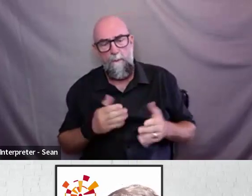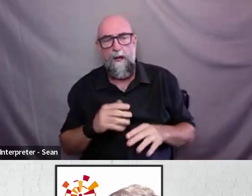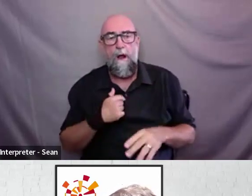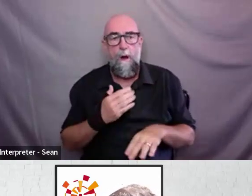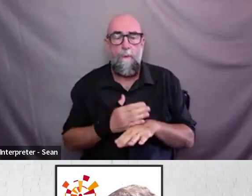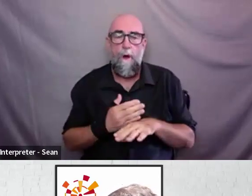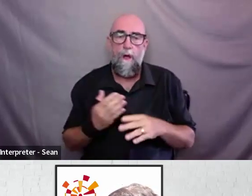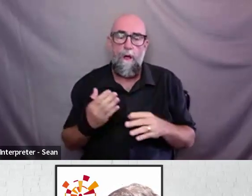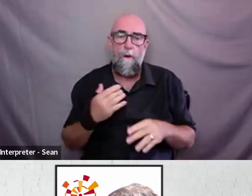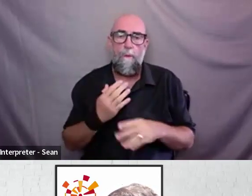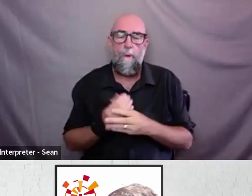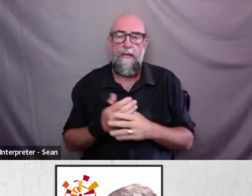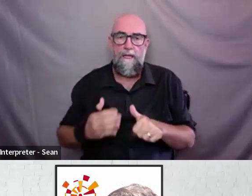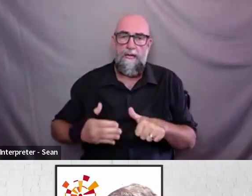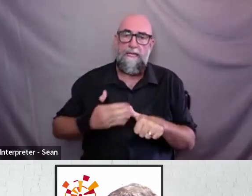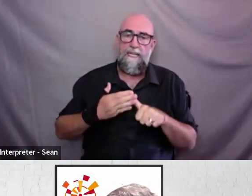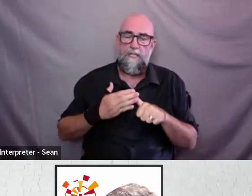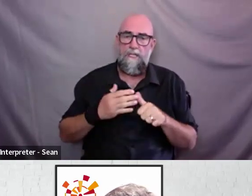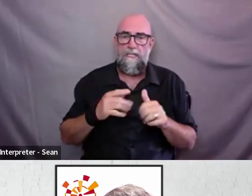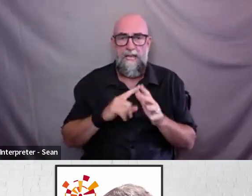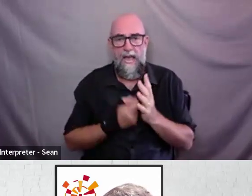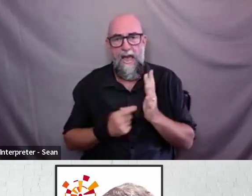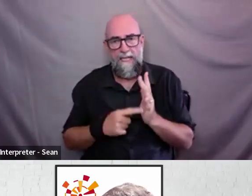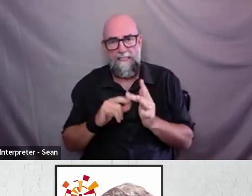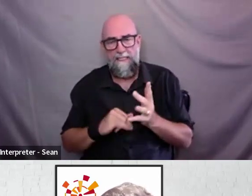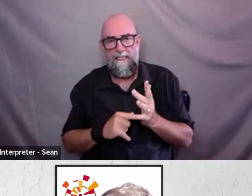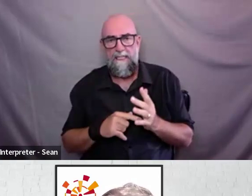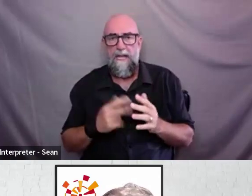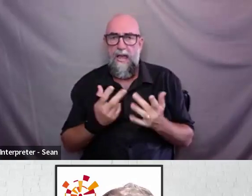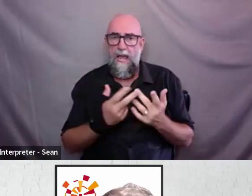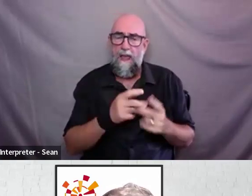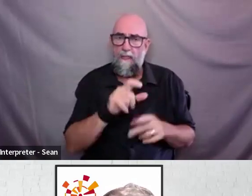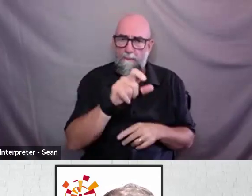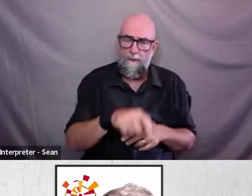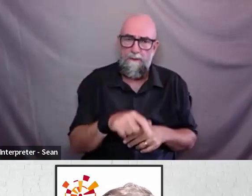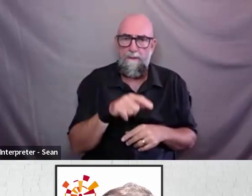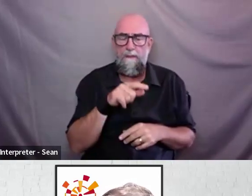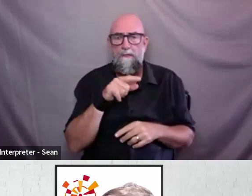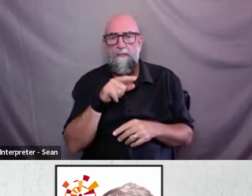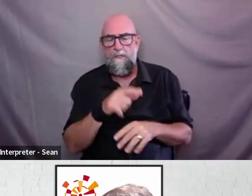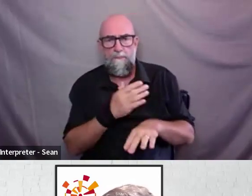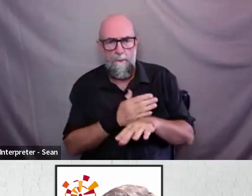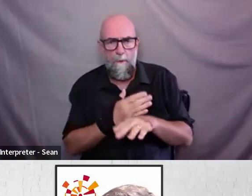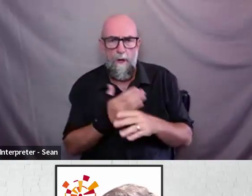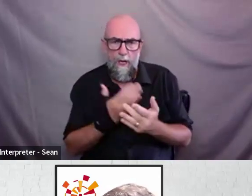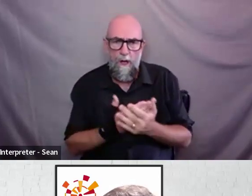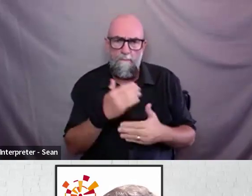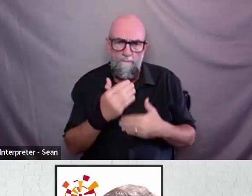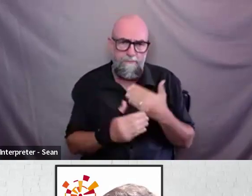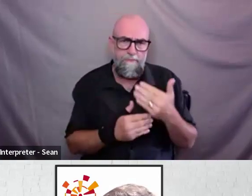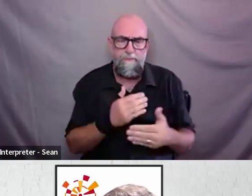spot by the 2019-20 bushfires and she is a plant specialist as well as a choreographer and dancer and the work